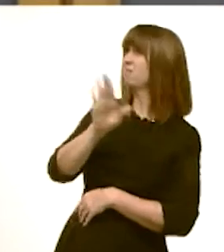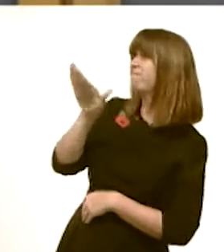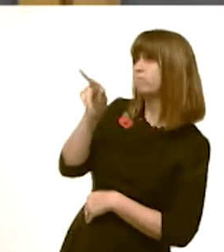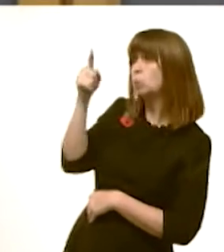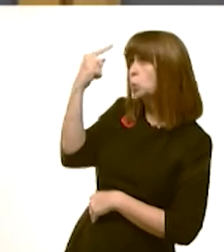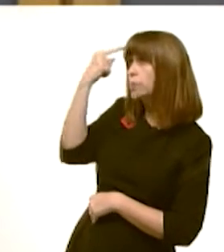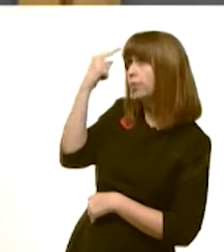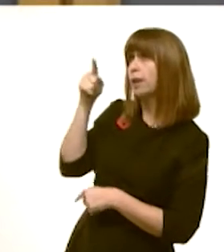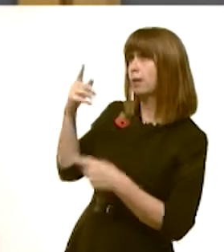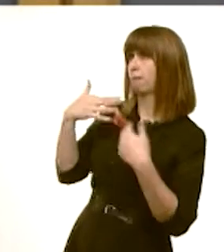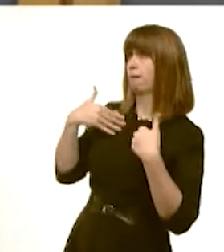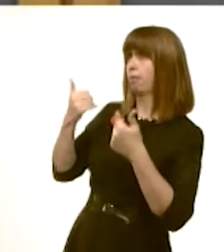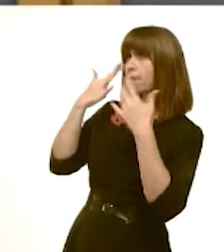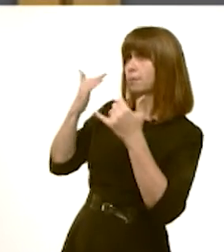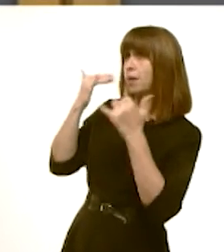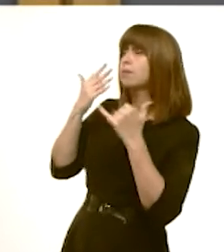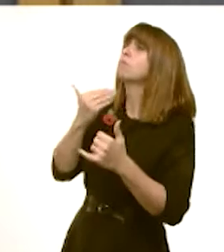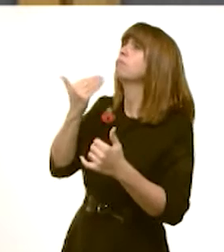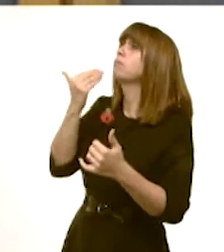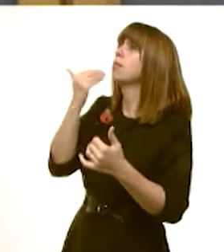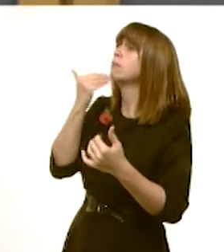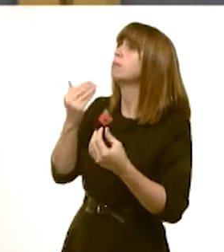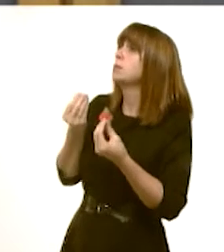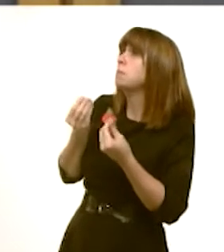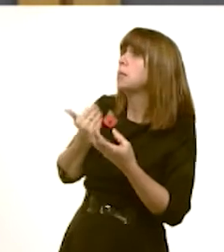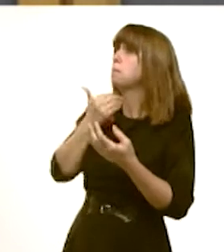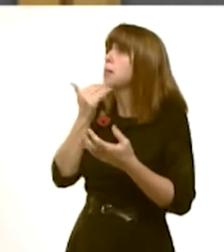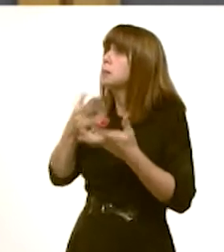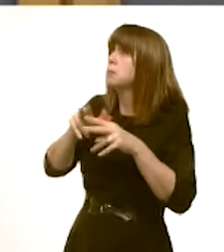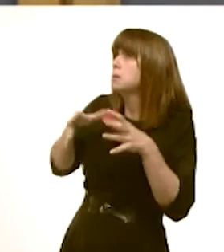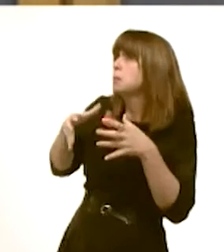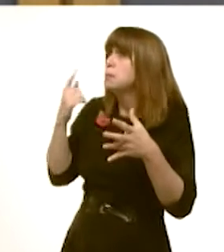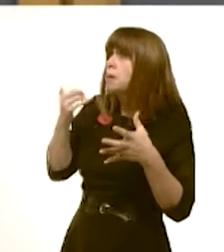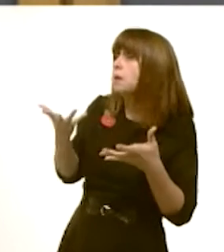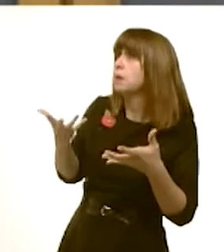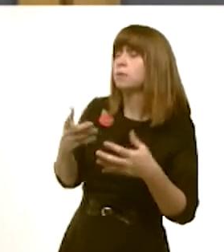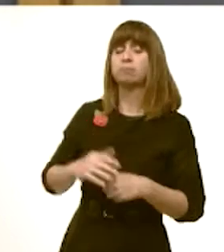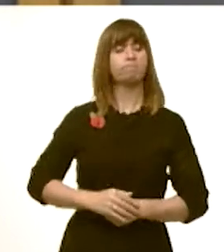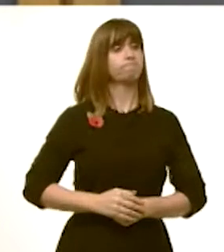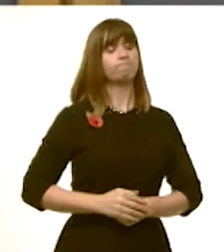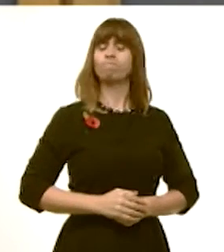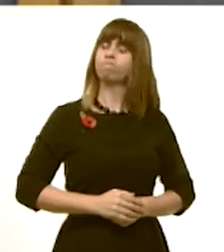was adequately resourced, and she answered: Leanne Wood: ëI think the answer to that would have to be ìnoî.